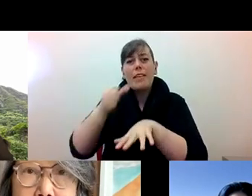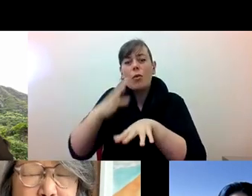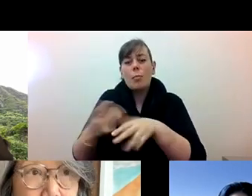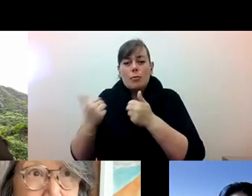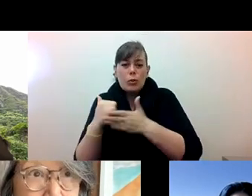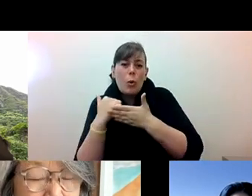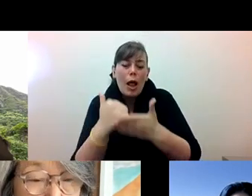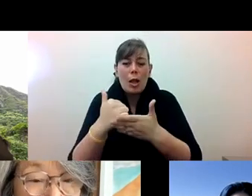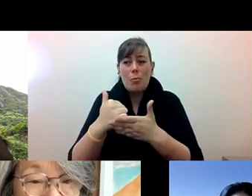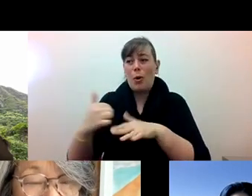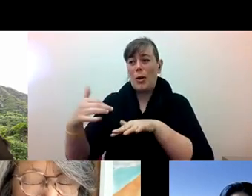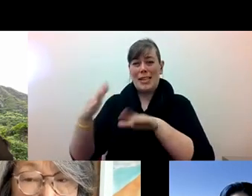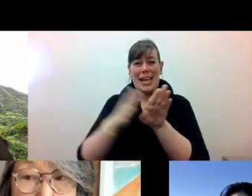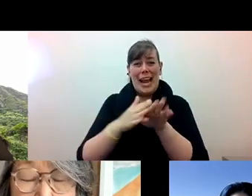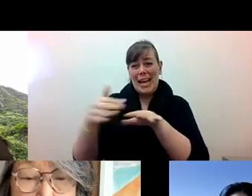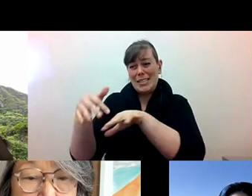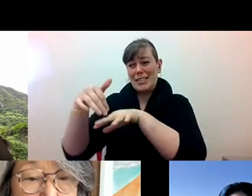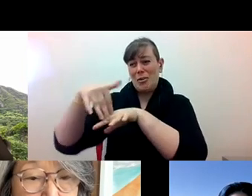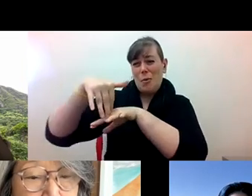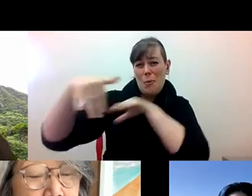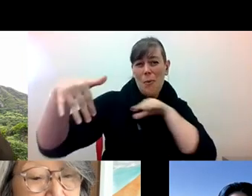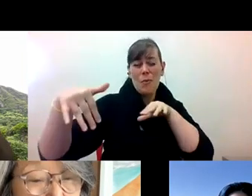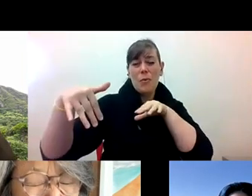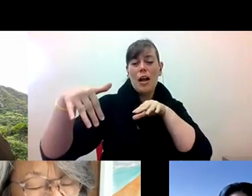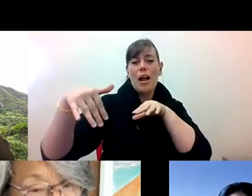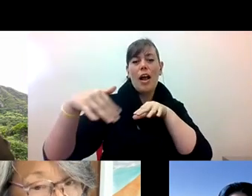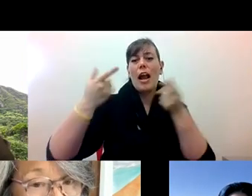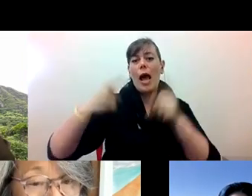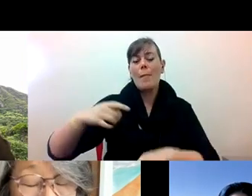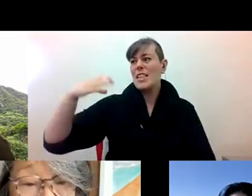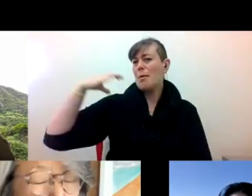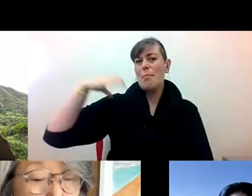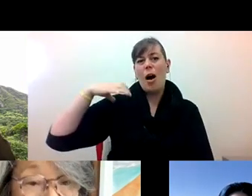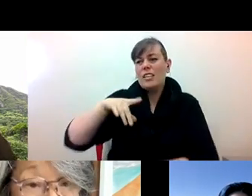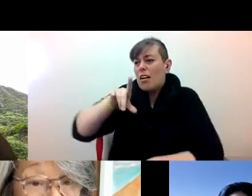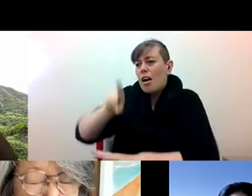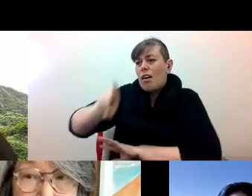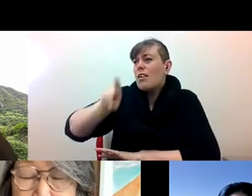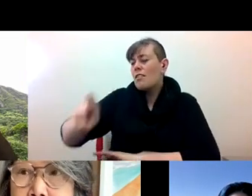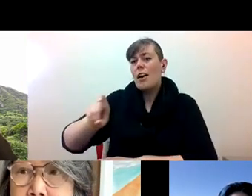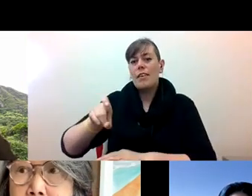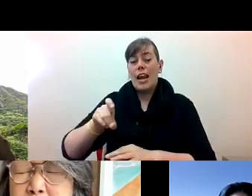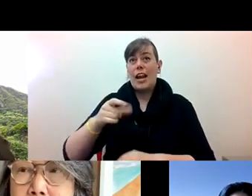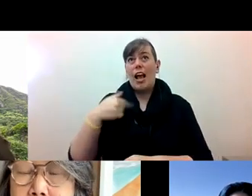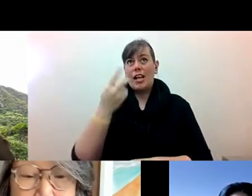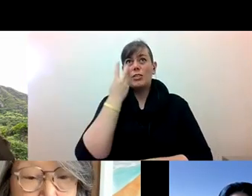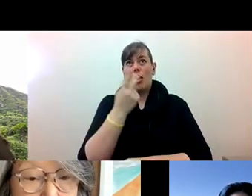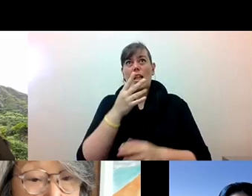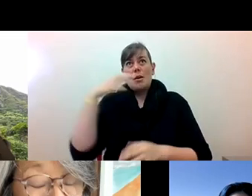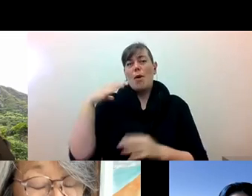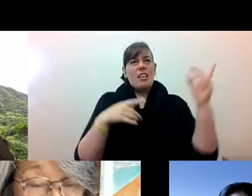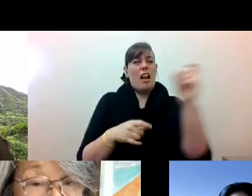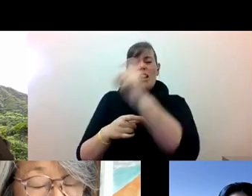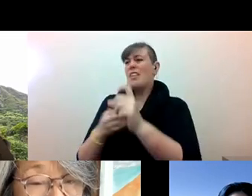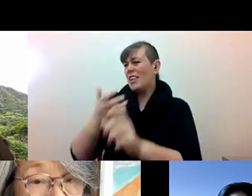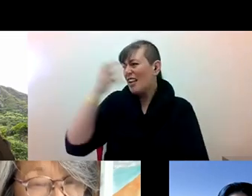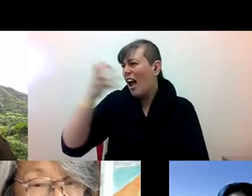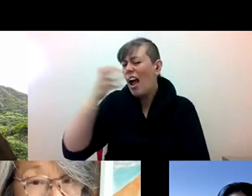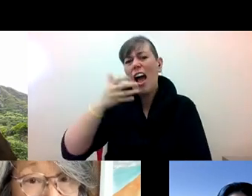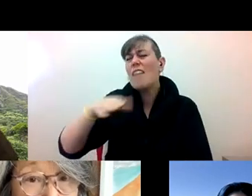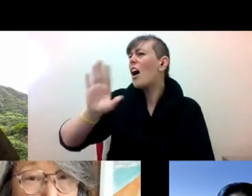pam tau lee: get her hand out of the machine when the... the boss came storming in and he stormed right past me and he started yelling at everybody to go back to work.